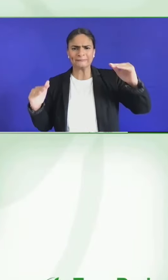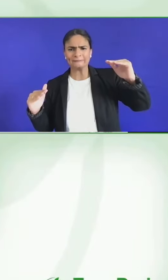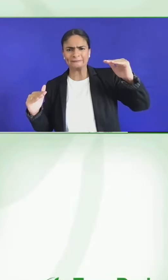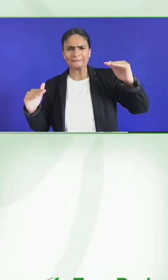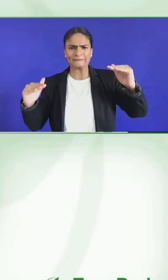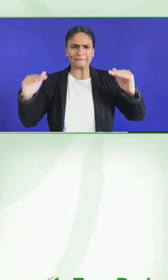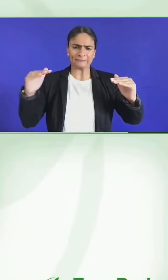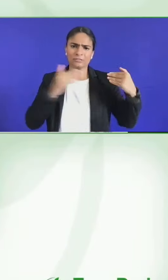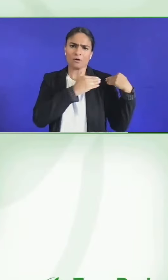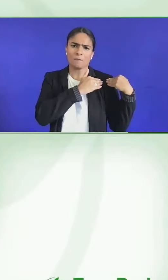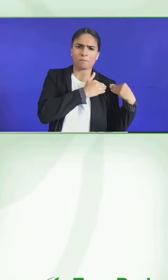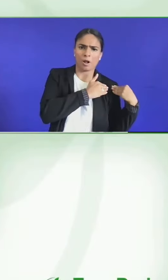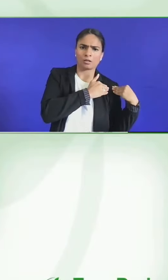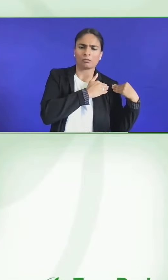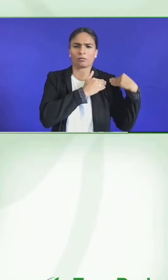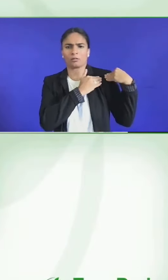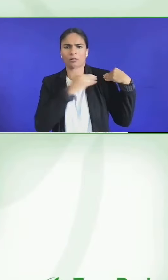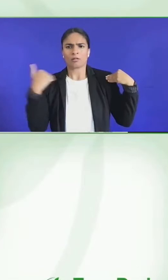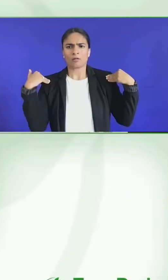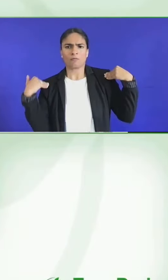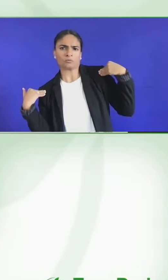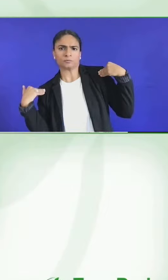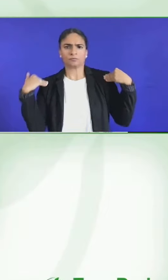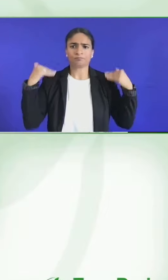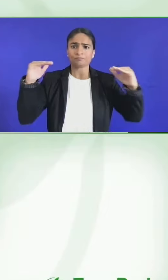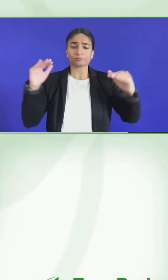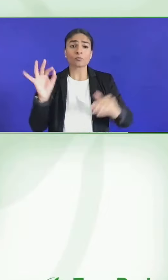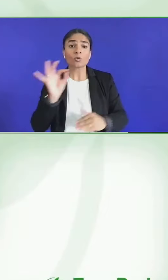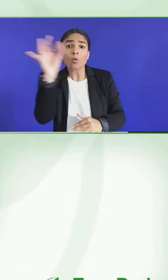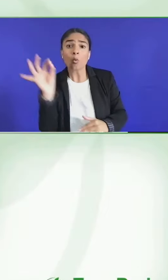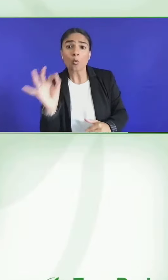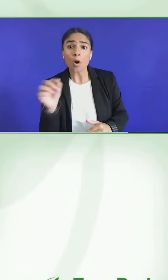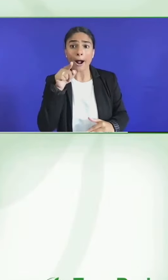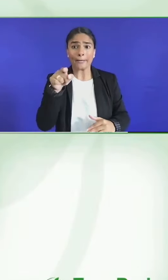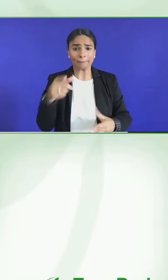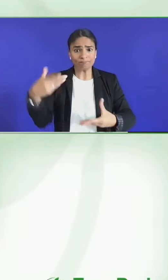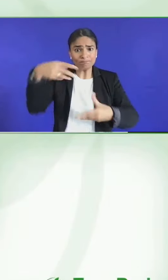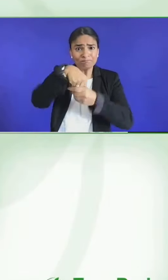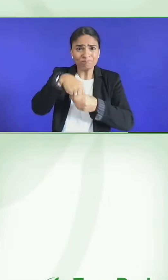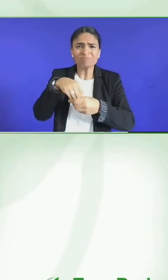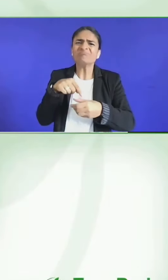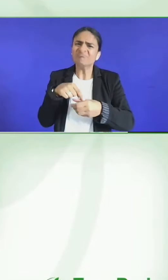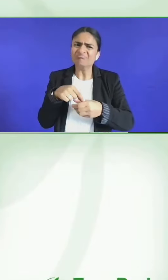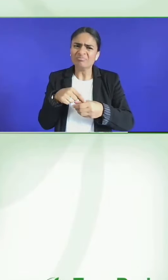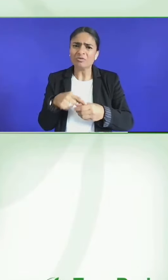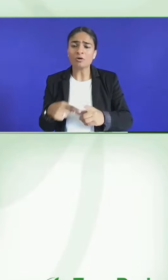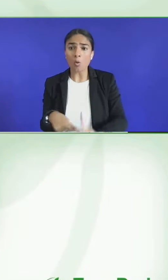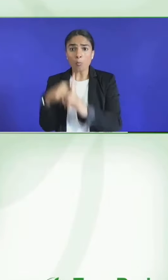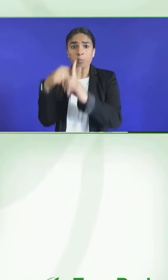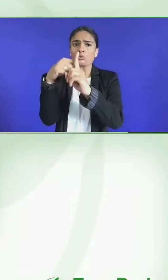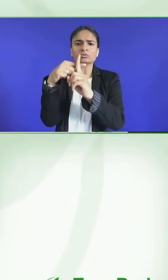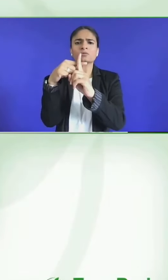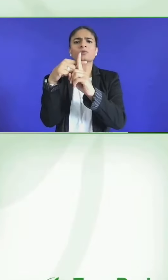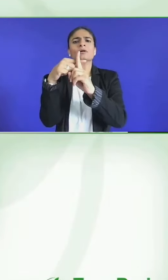with disabilities in the community and in a way which provides them with autonomy, choice, control and social inclusion.